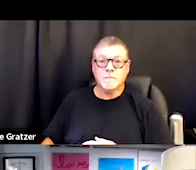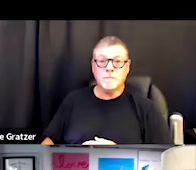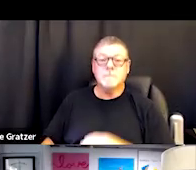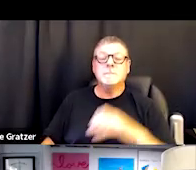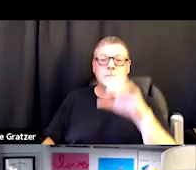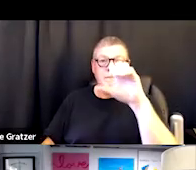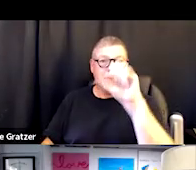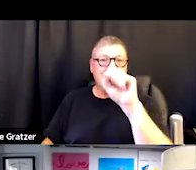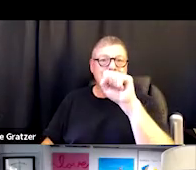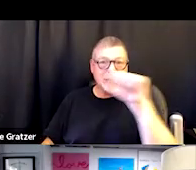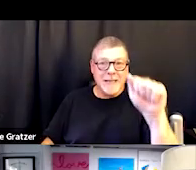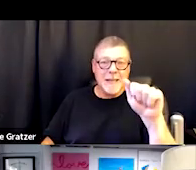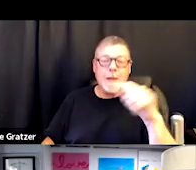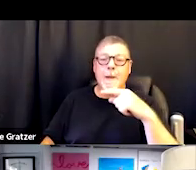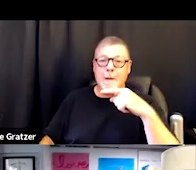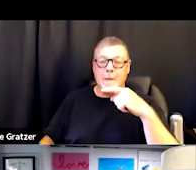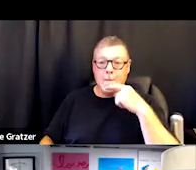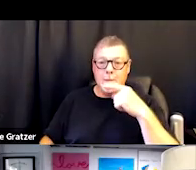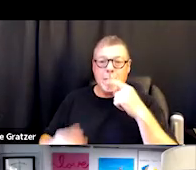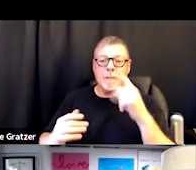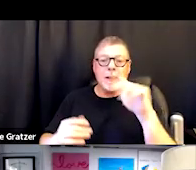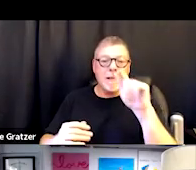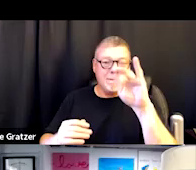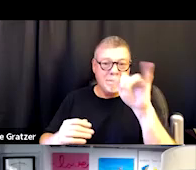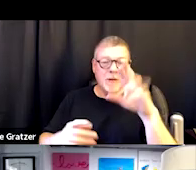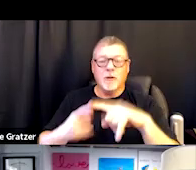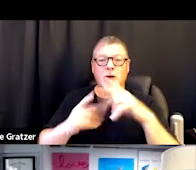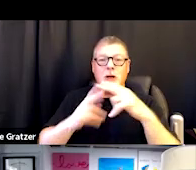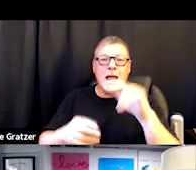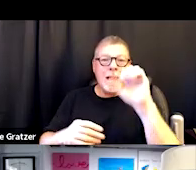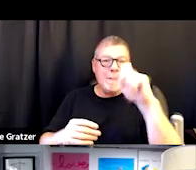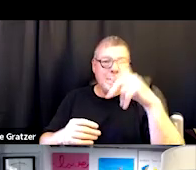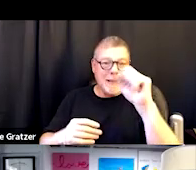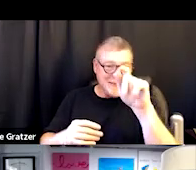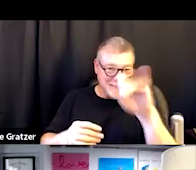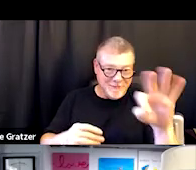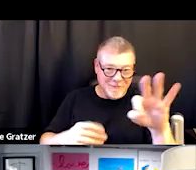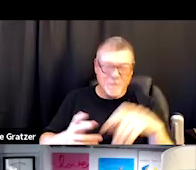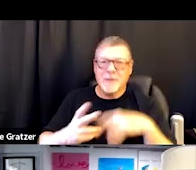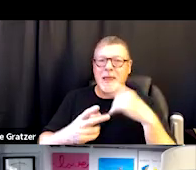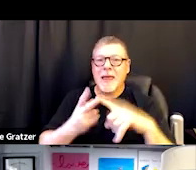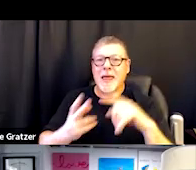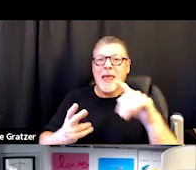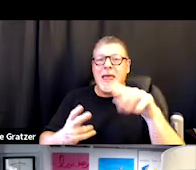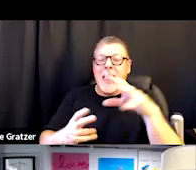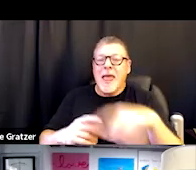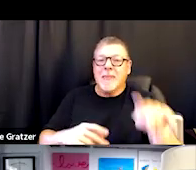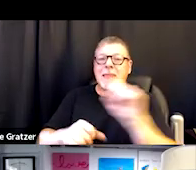is public affairs specialists or PAS's as they're called, and they work under like the regional communications office.